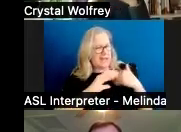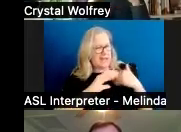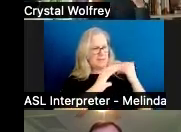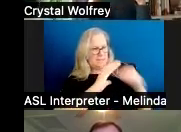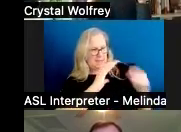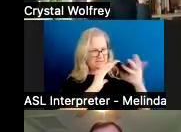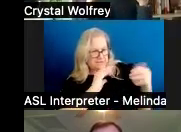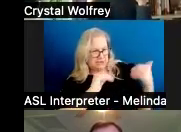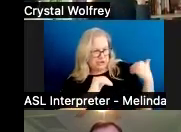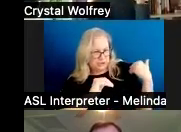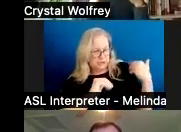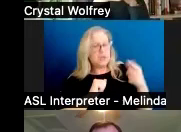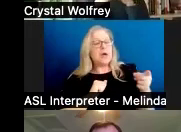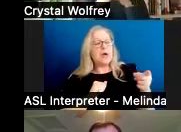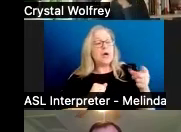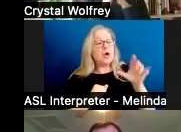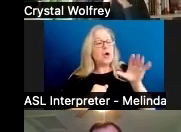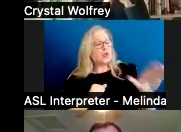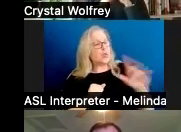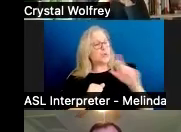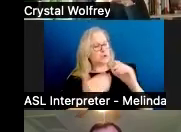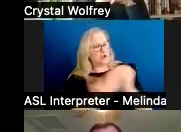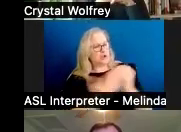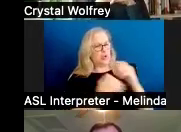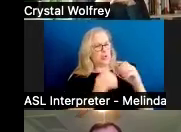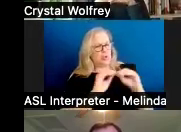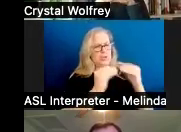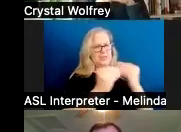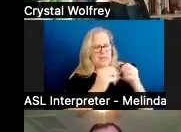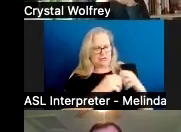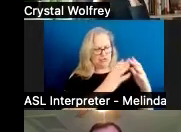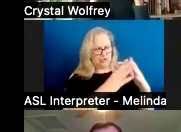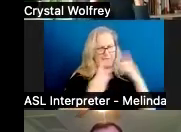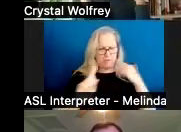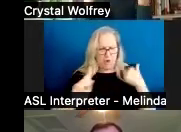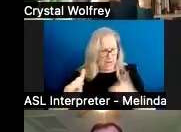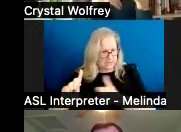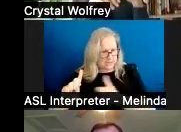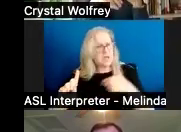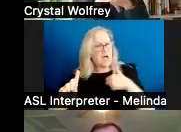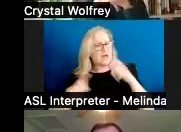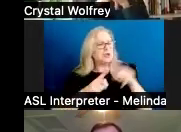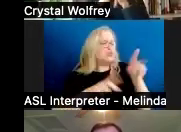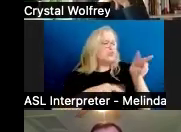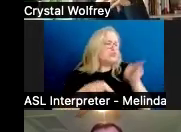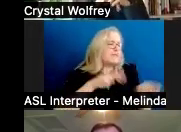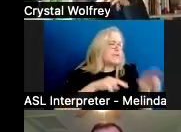as yours is a new organization applying for NIH funding, I needed to review some information about your company,